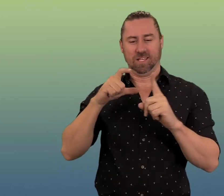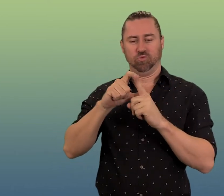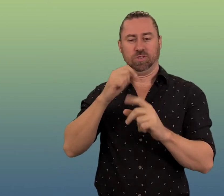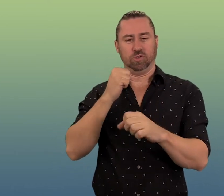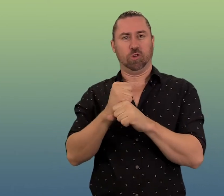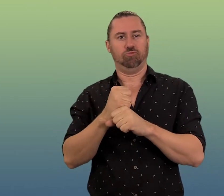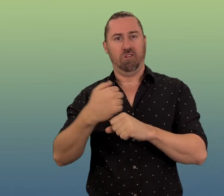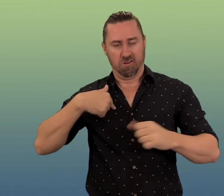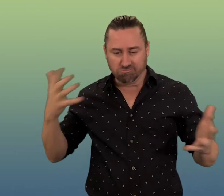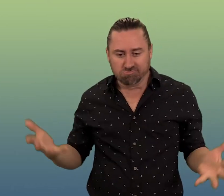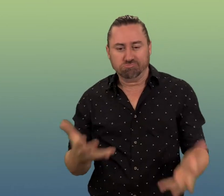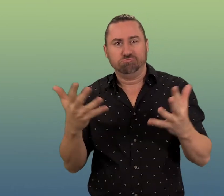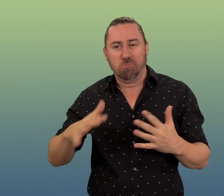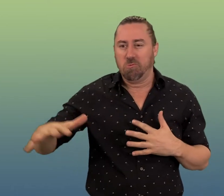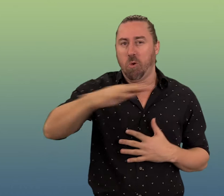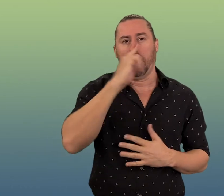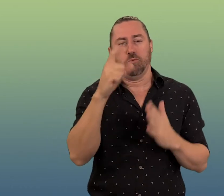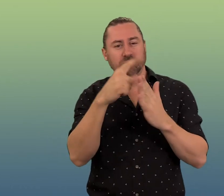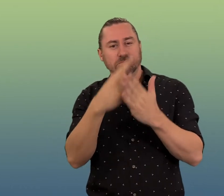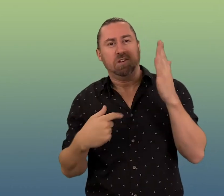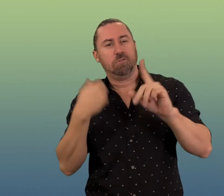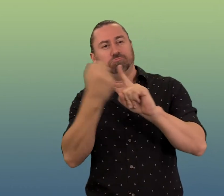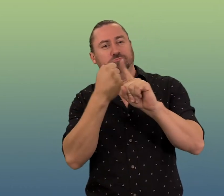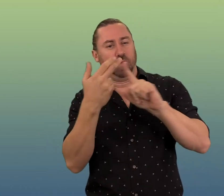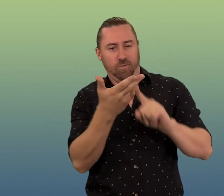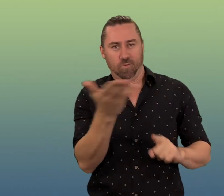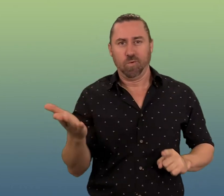Director-General and Champion for People with Disability,